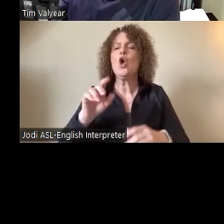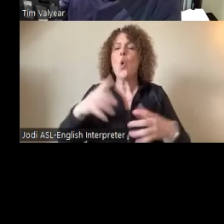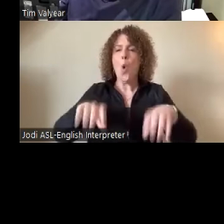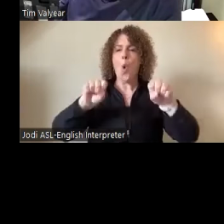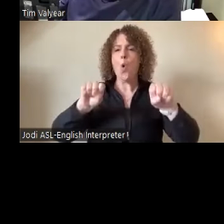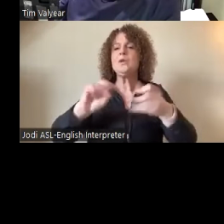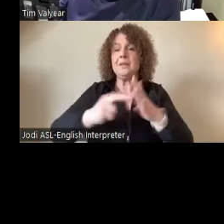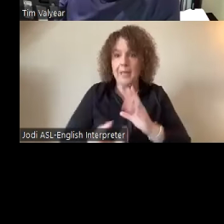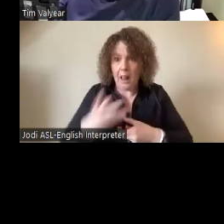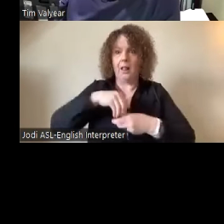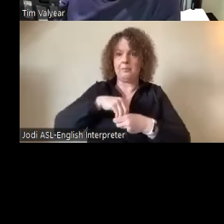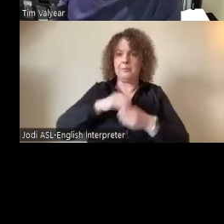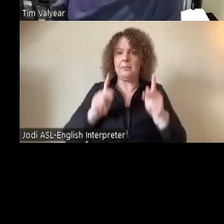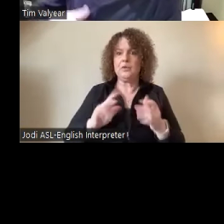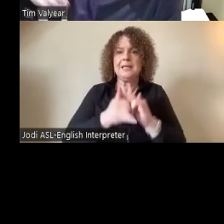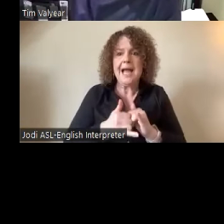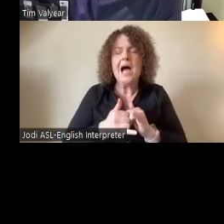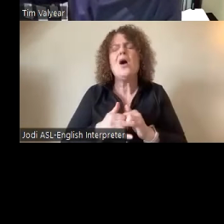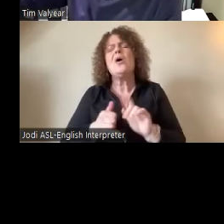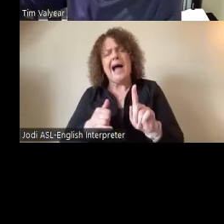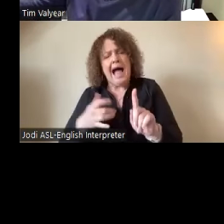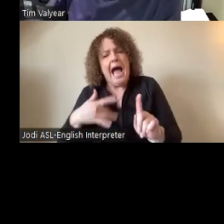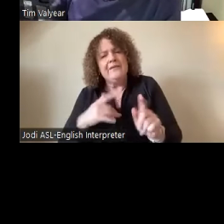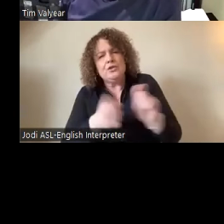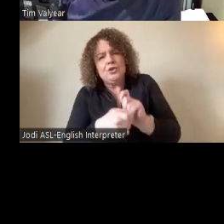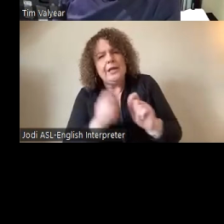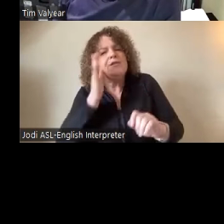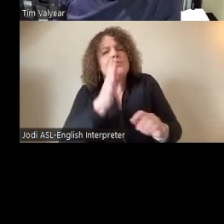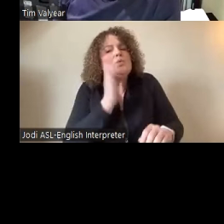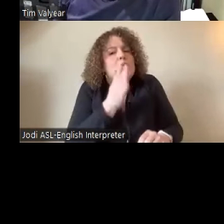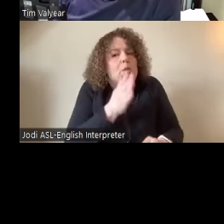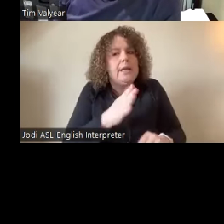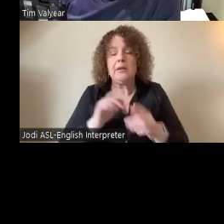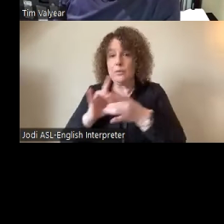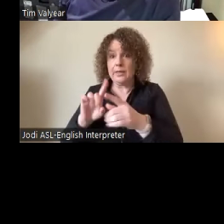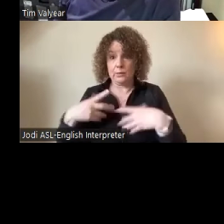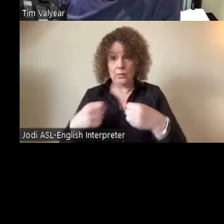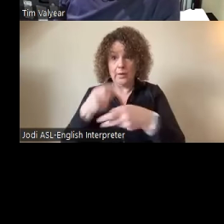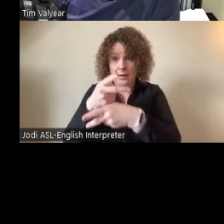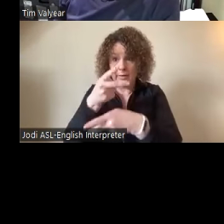prevention. And we talk about susceptible hosts. We used to say in health care, and I'm sure this is going to change